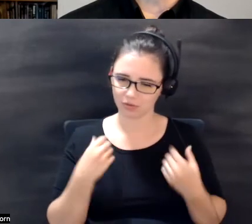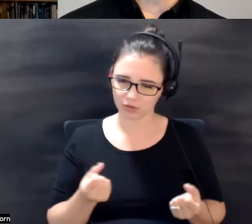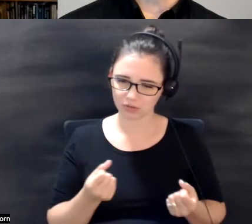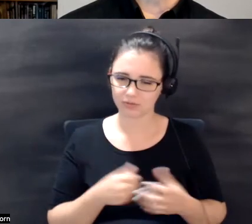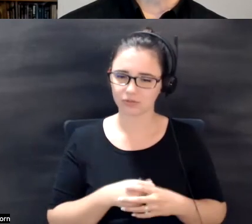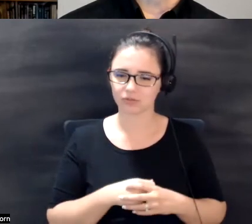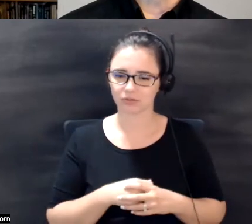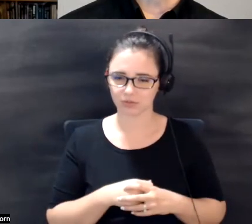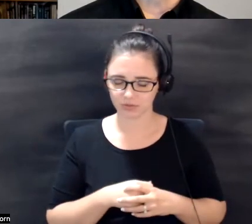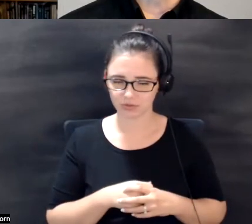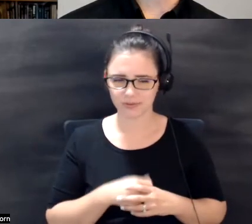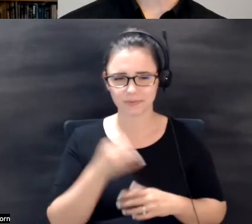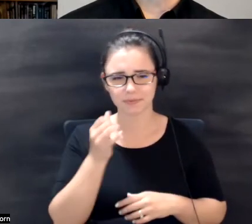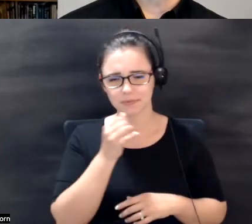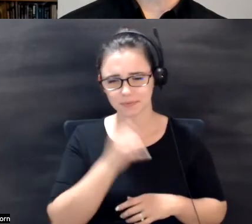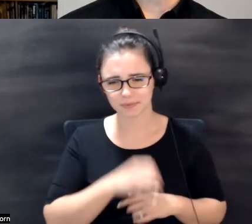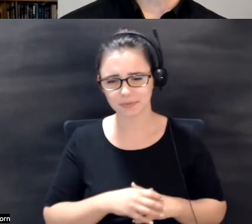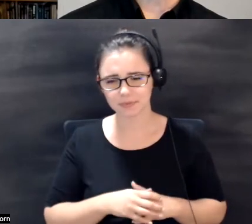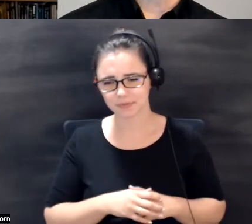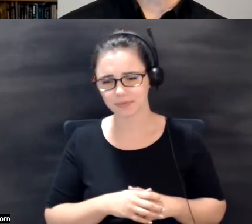is phenomenal. Yeah.